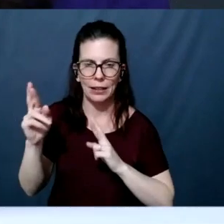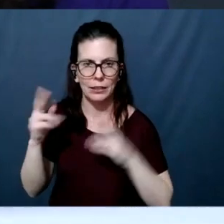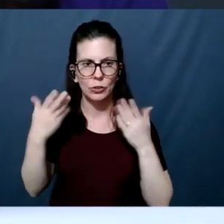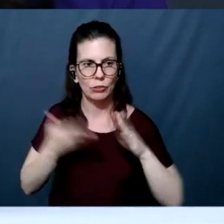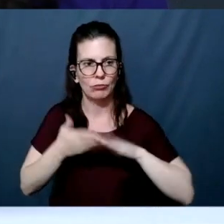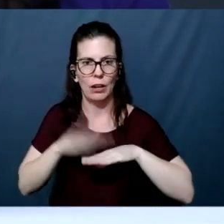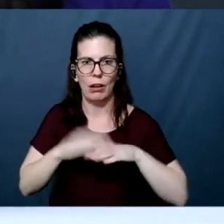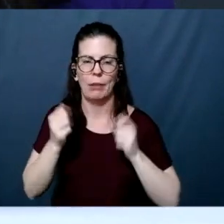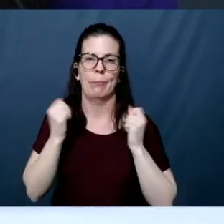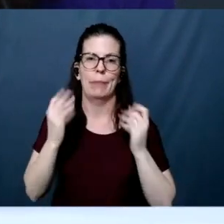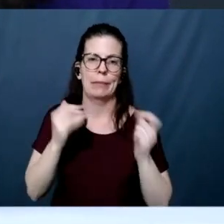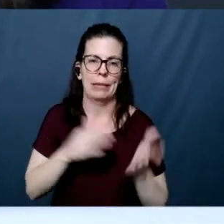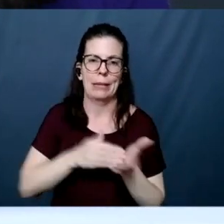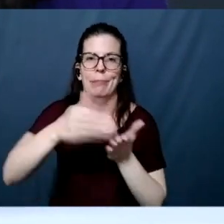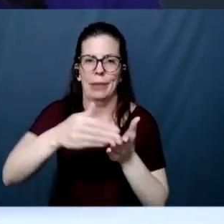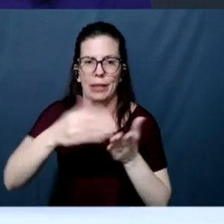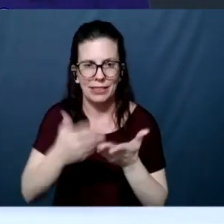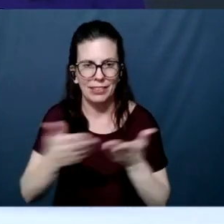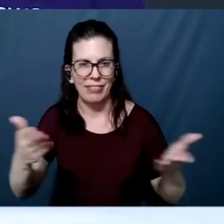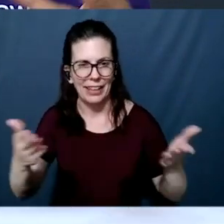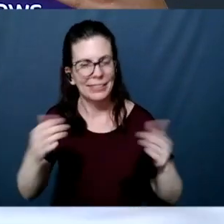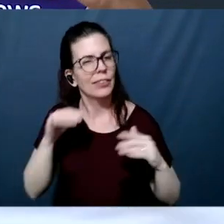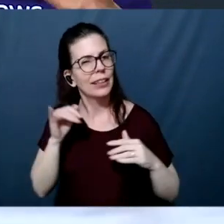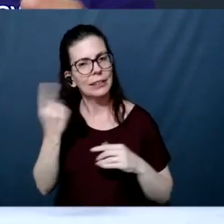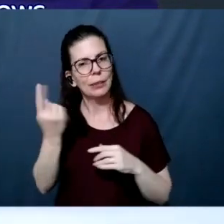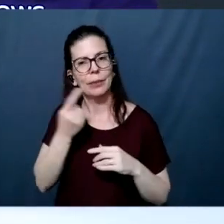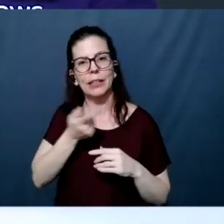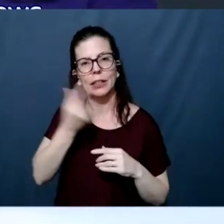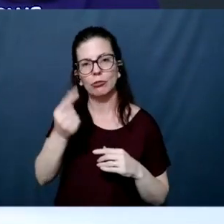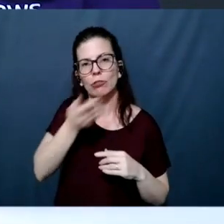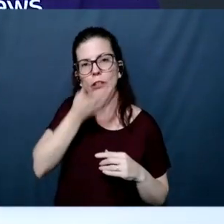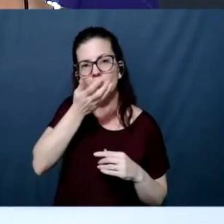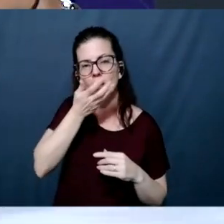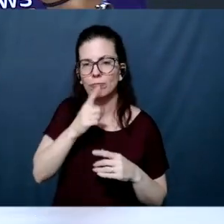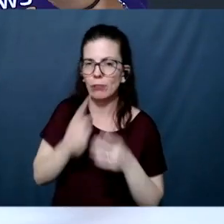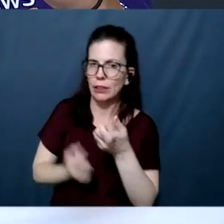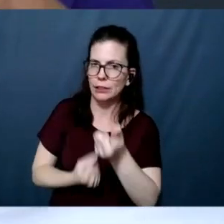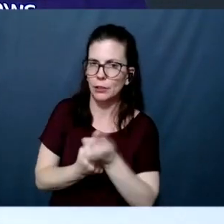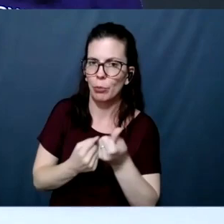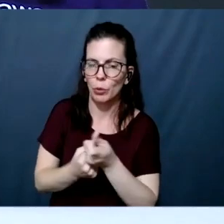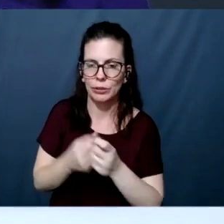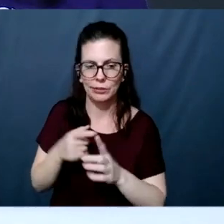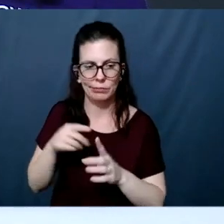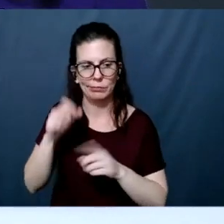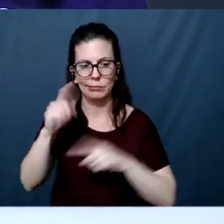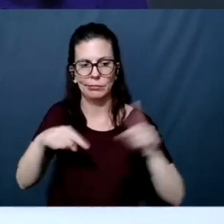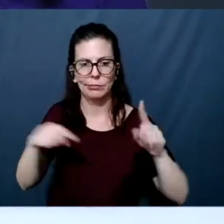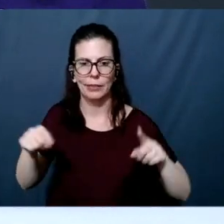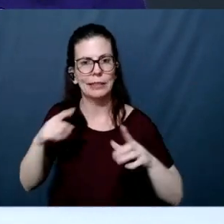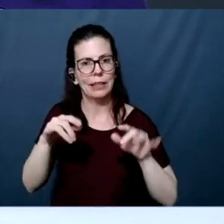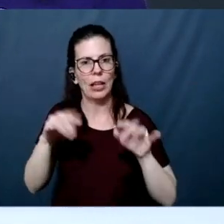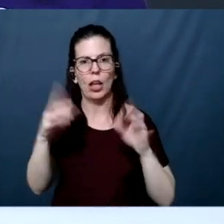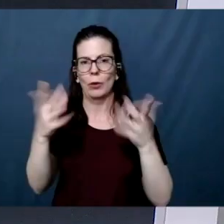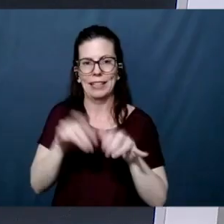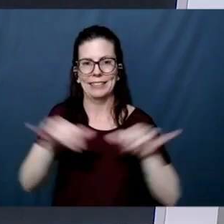So that's something that Greengrass really supports it's like an use case, which is at scale. Yeah. So I think that's awesome.